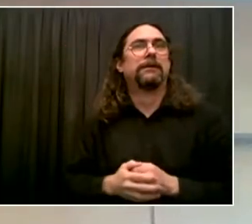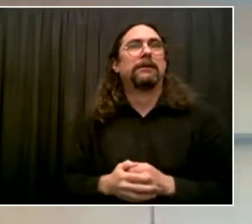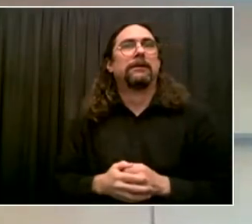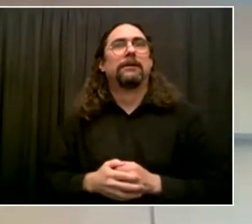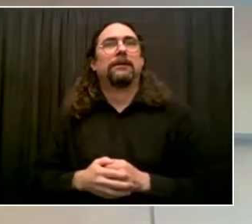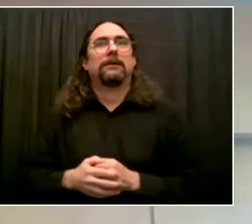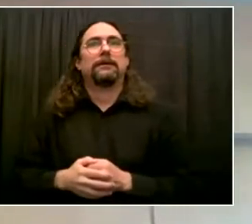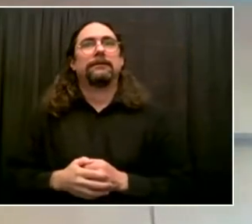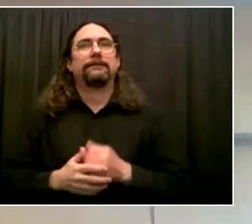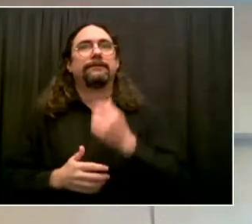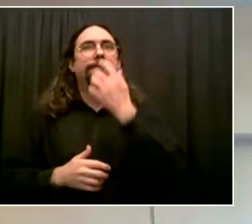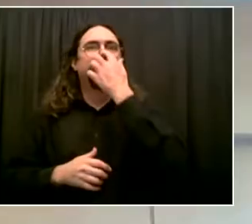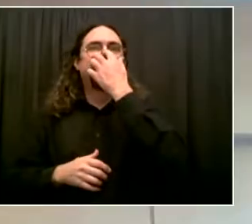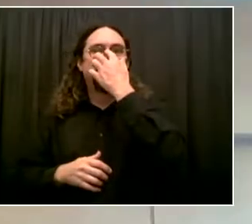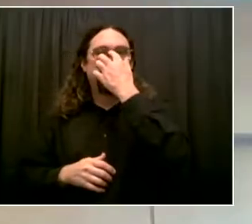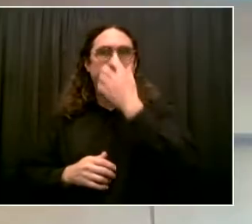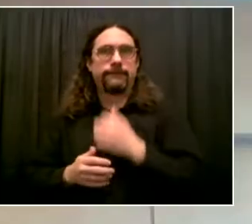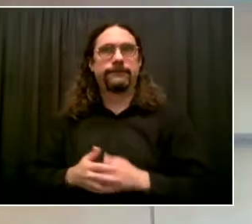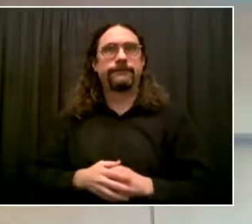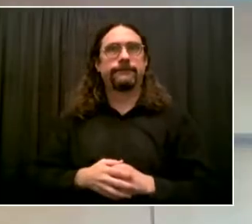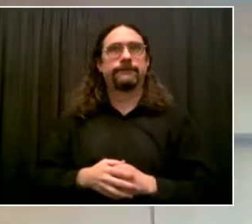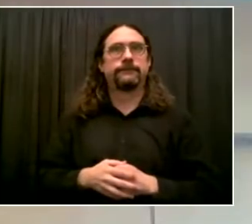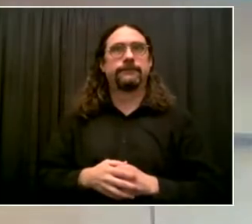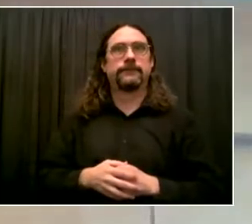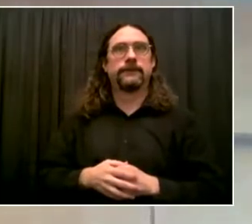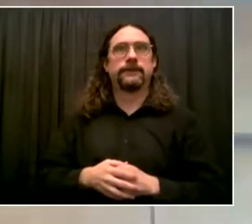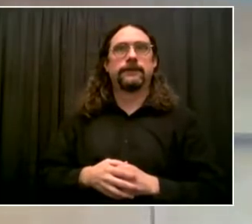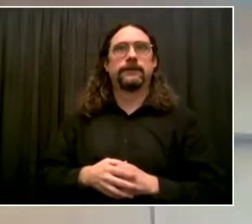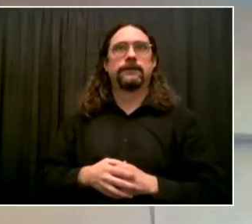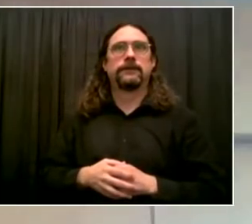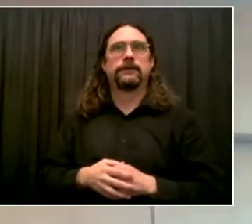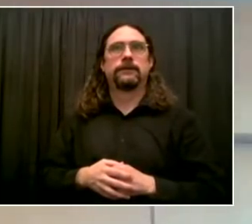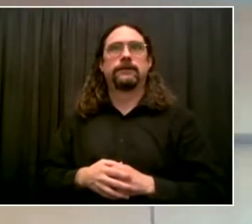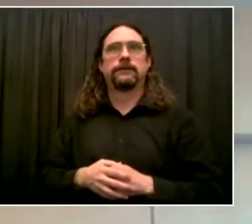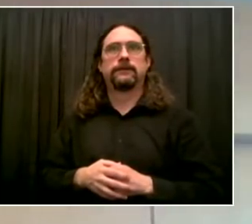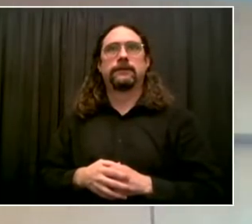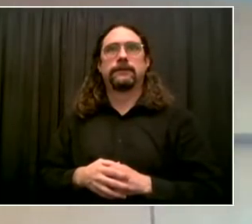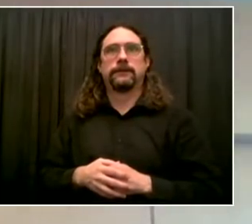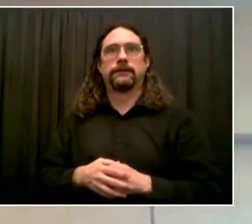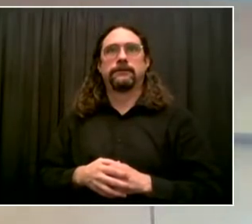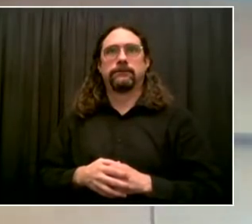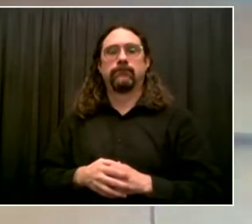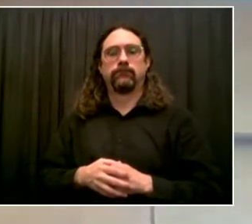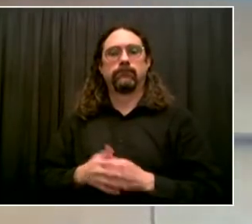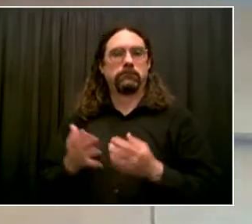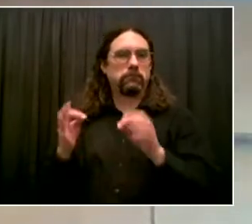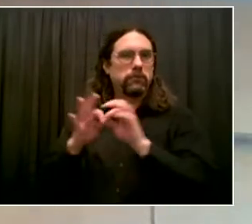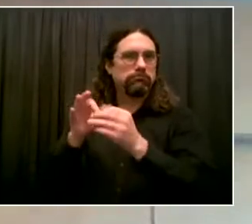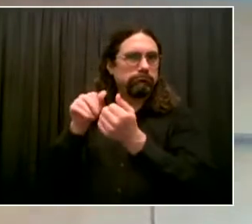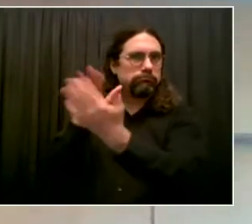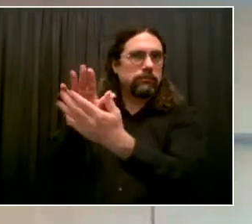TERRORIZINGTH E CITY AND WE CAN GET BACK TO THE RECORD LEVEL 6 PUBLIC SAFETY WE ENJOYED BEFORE